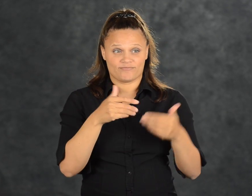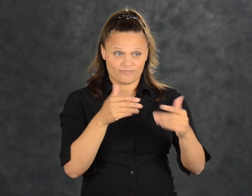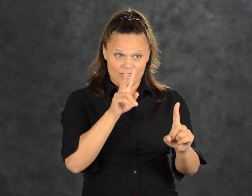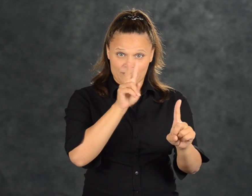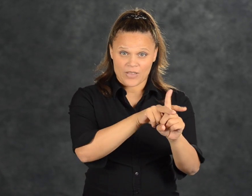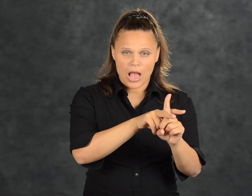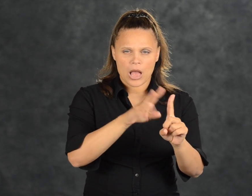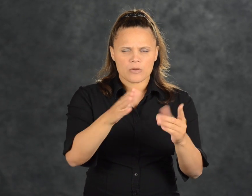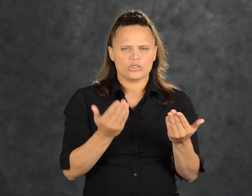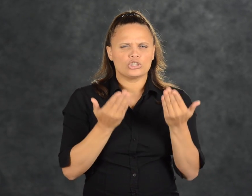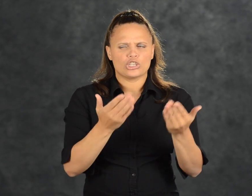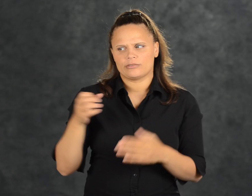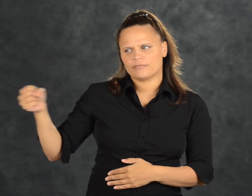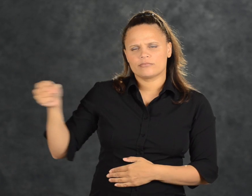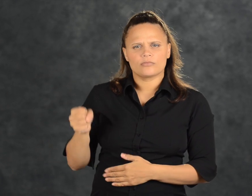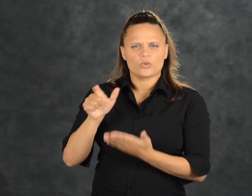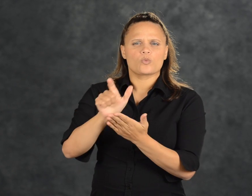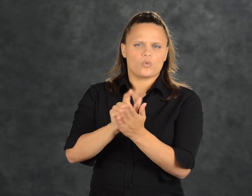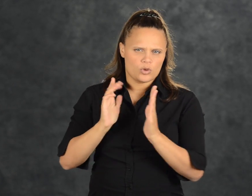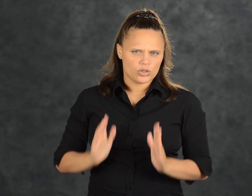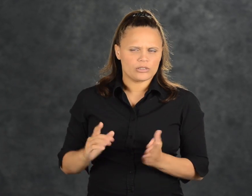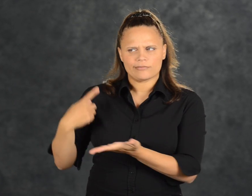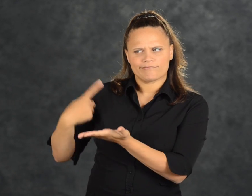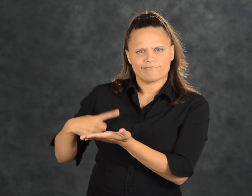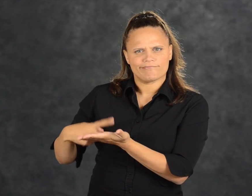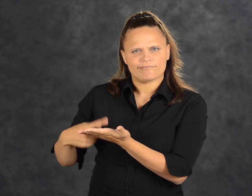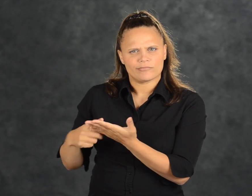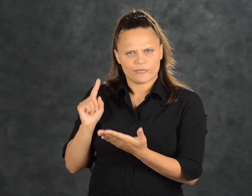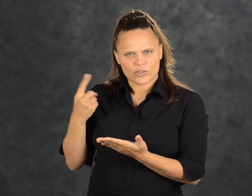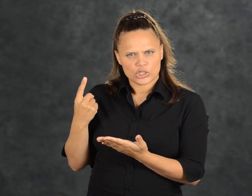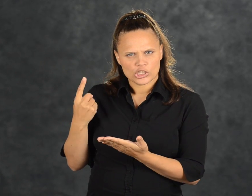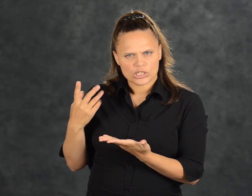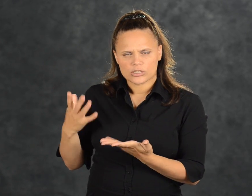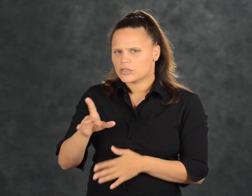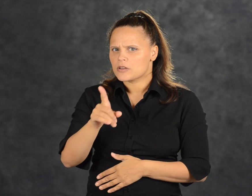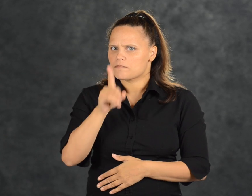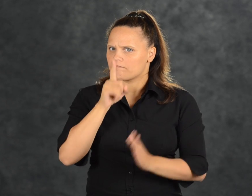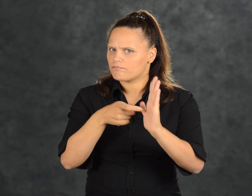At this point, you should probably think about talking to a lawyer if you've not already done so.